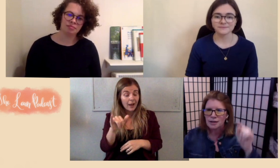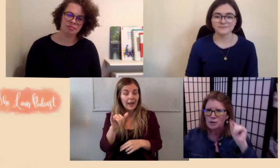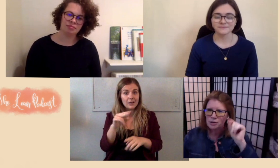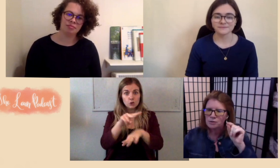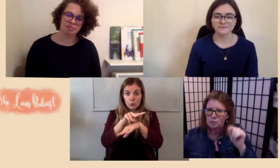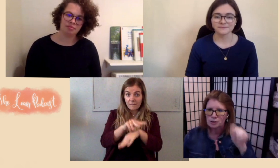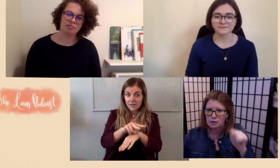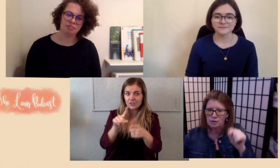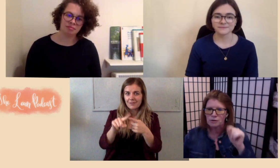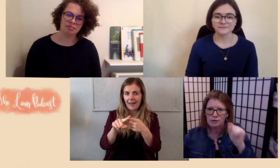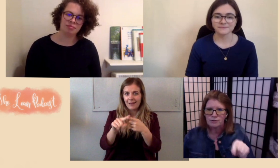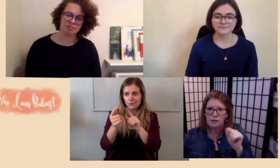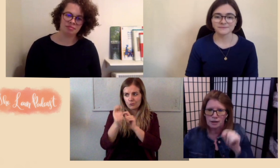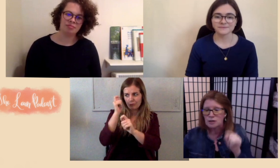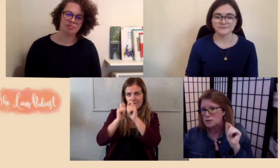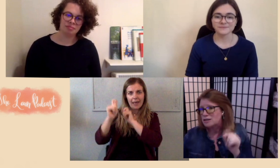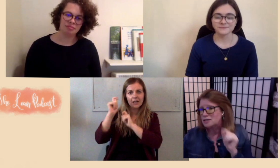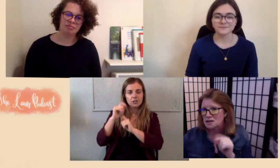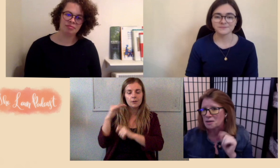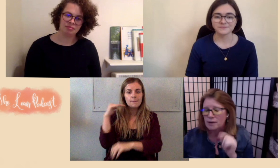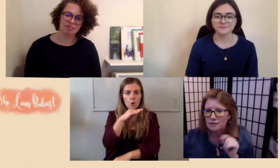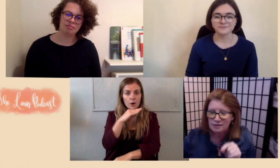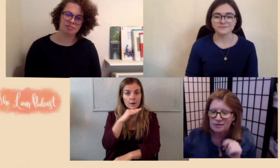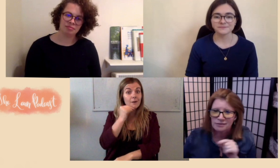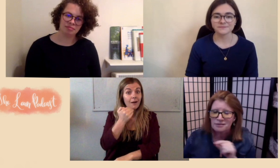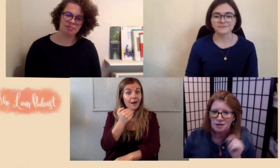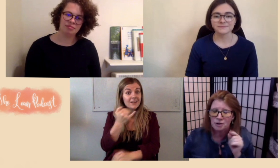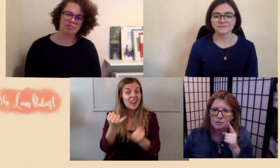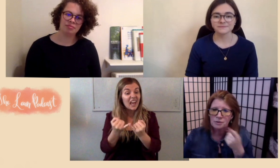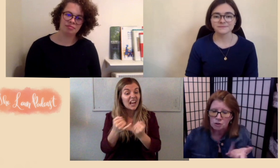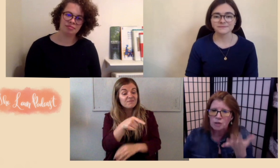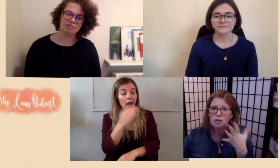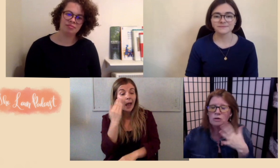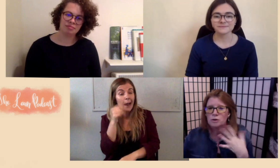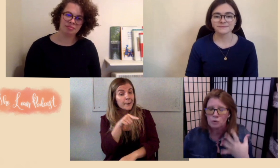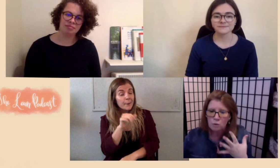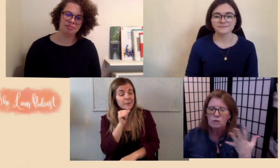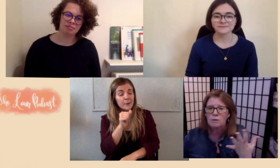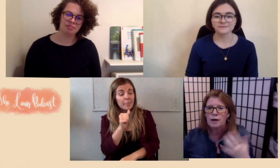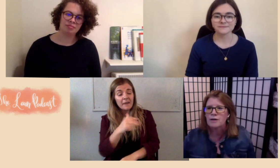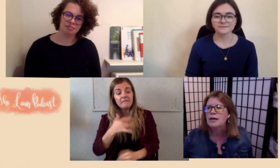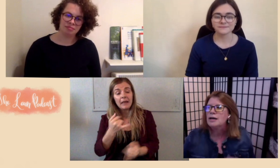"I know you don't particularly feel like you need to talk about this situation, or your work, or whatever,